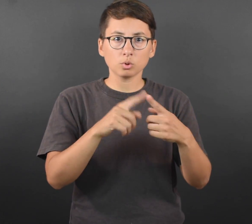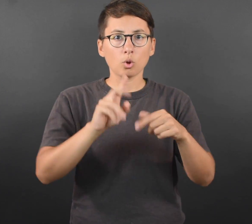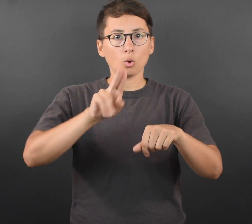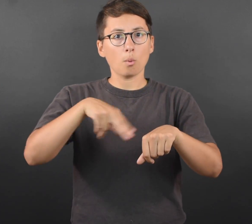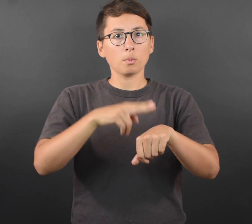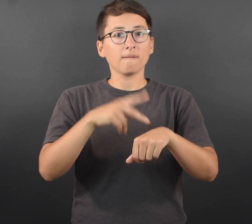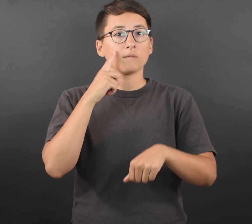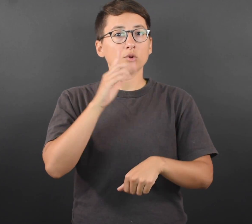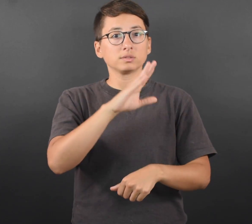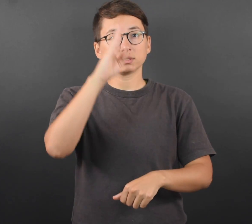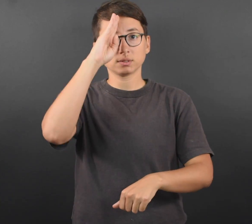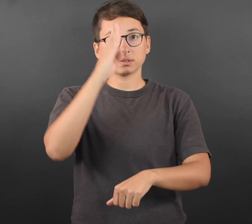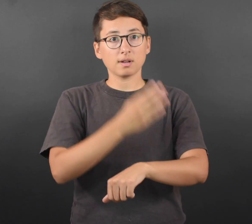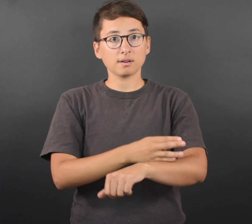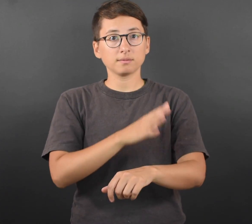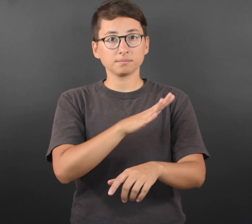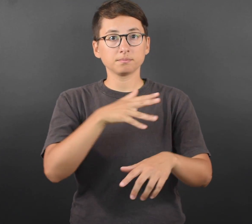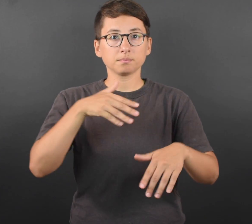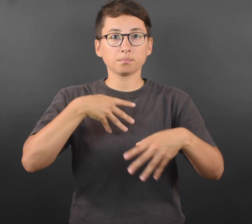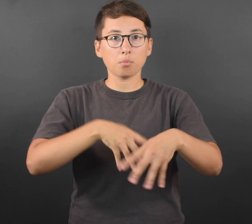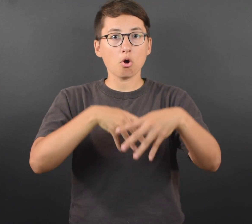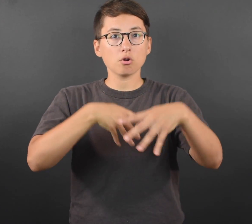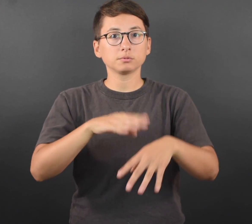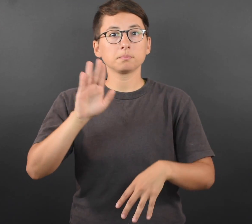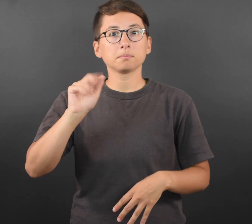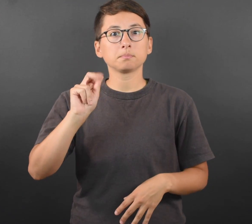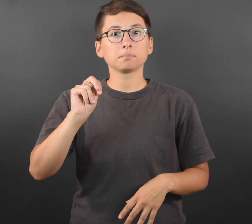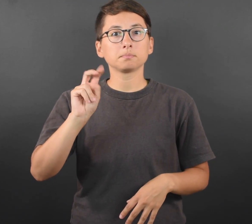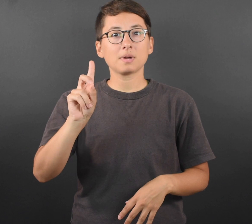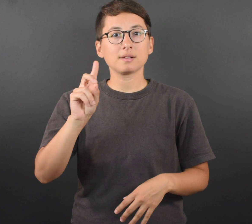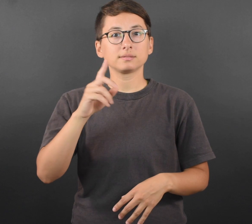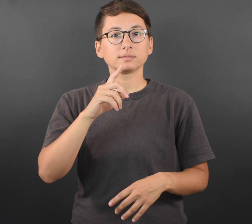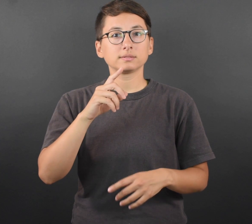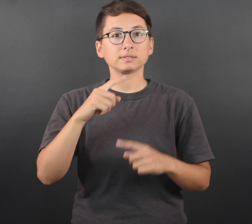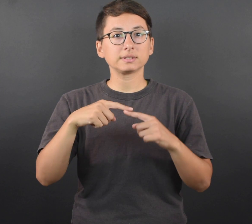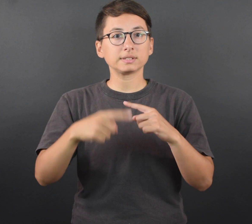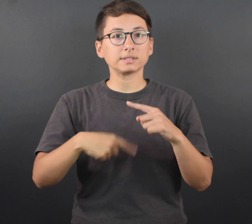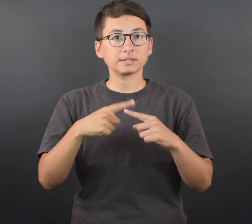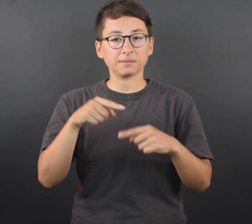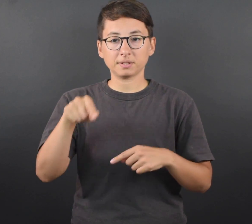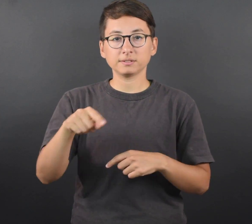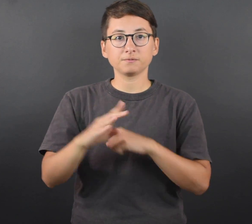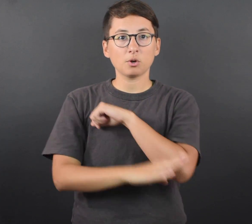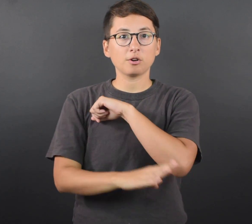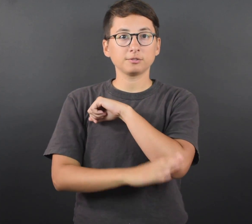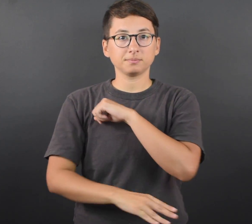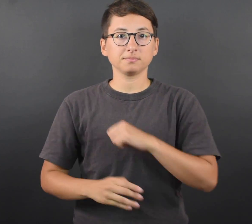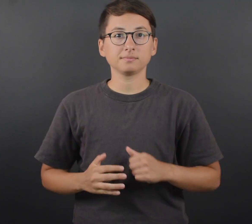closer to normal for her son's marching band season this fall.